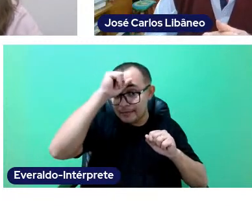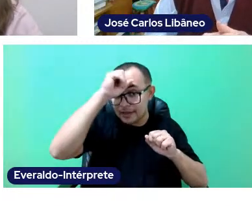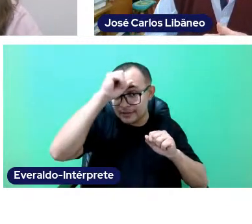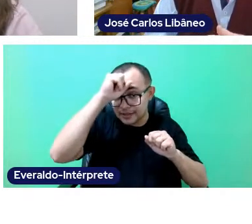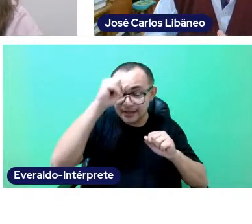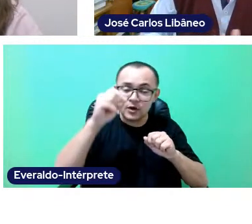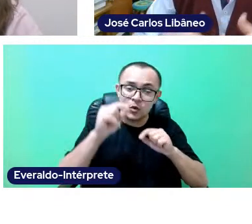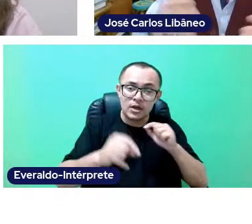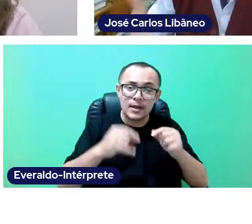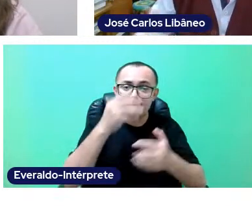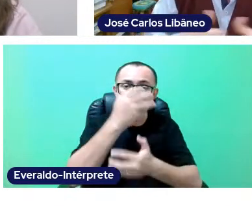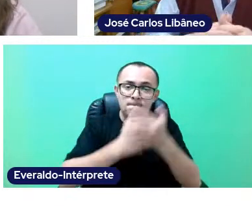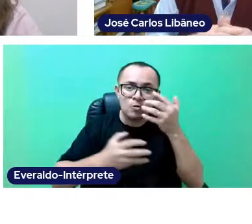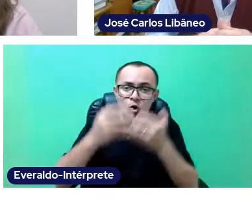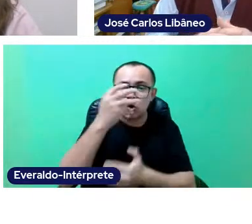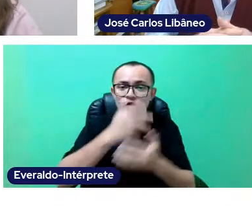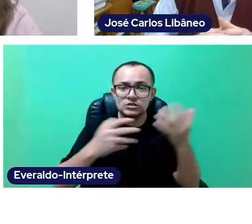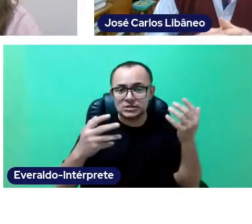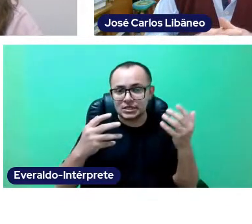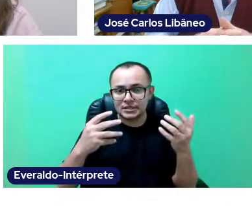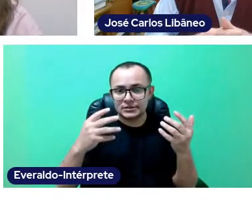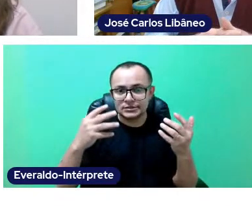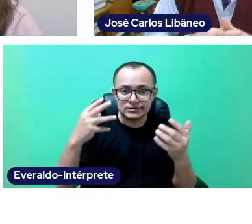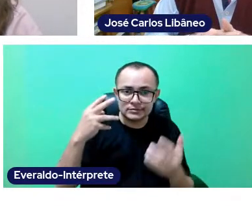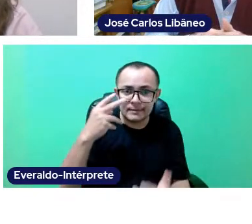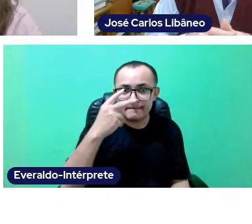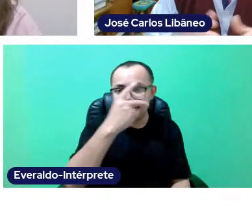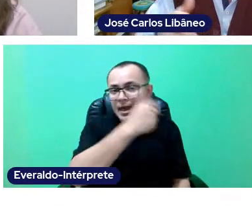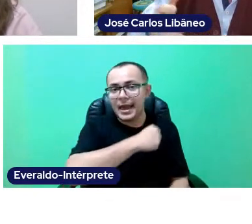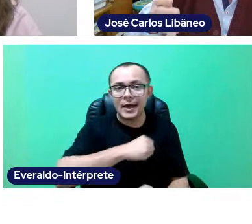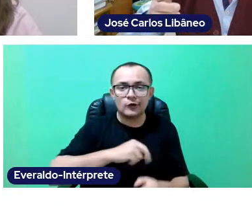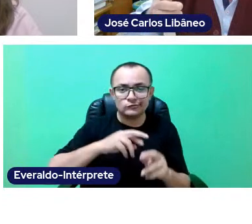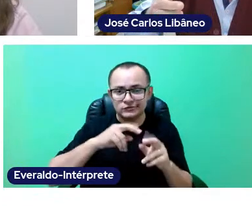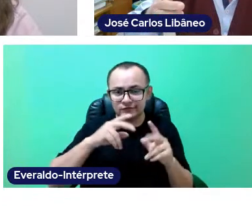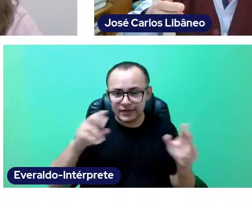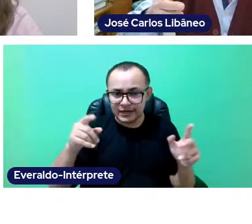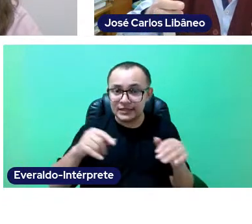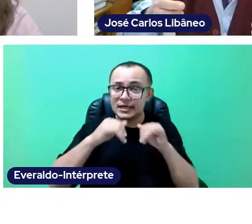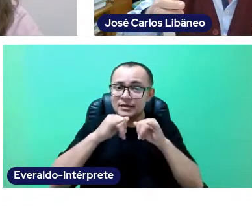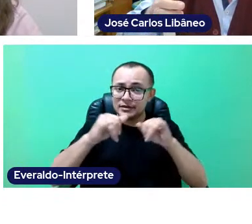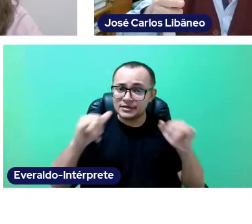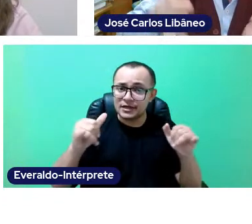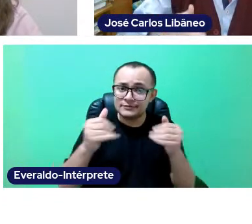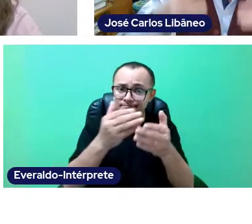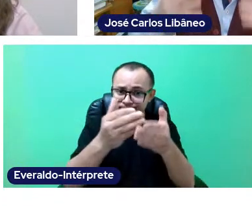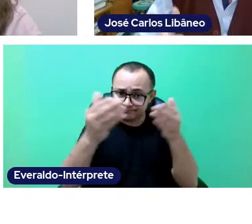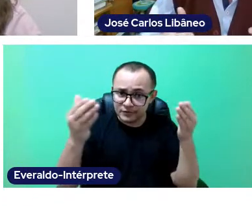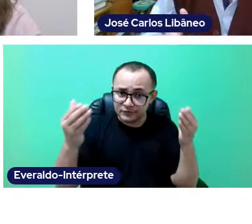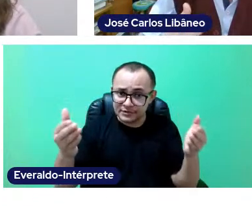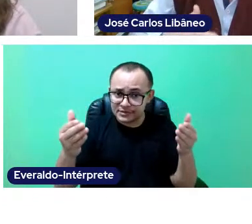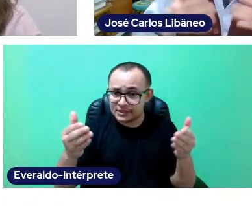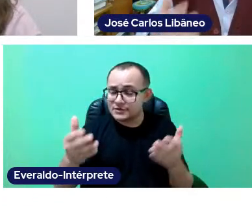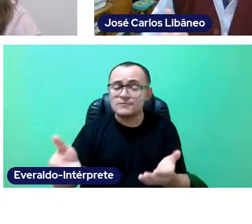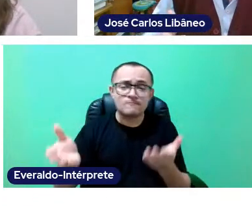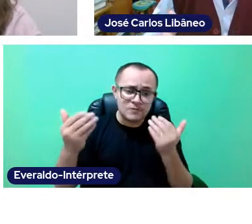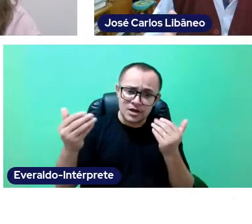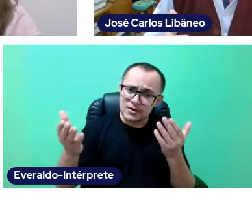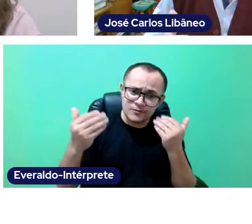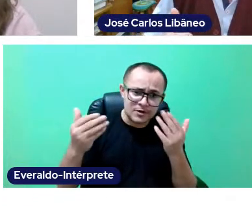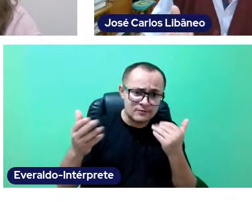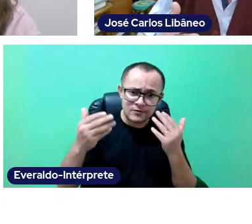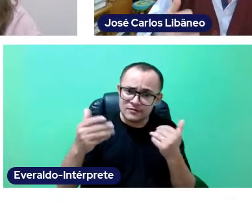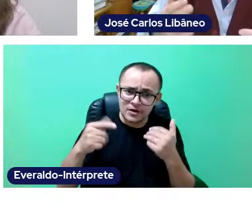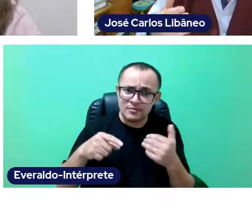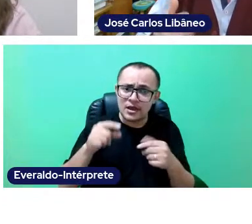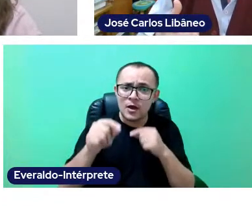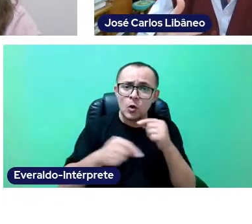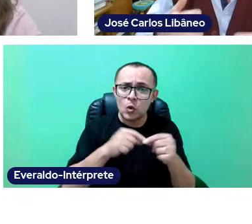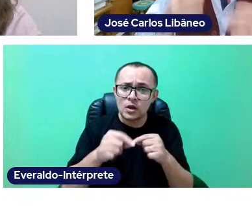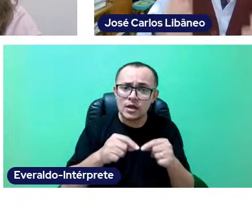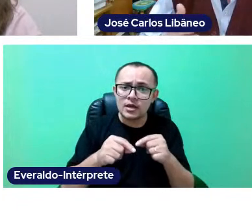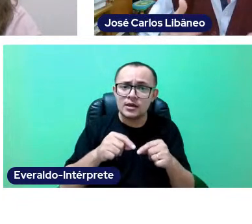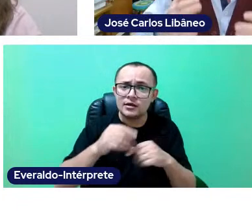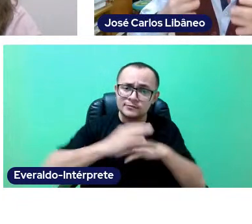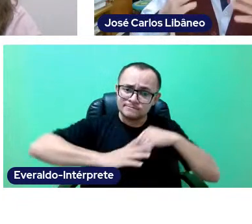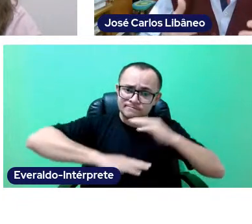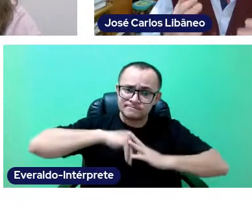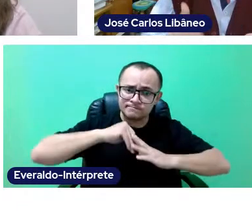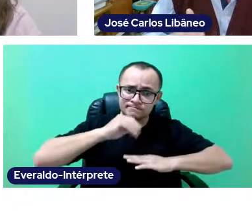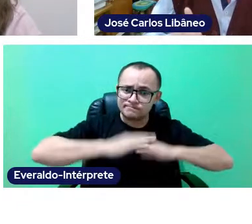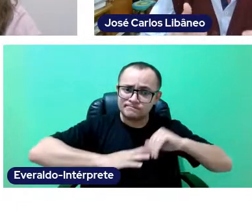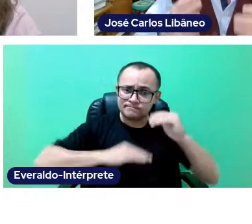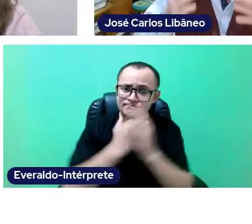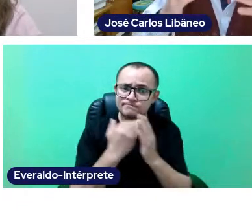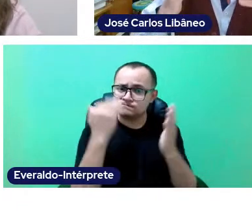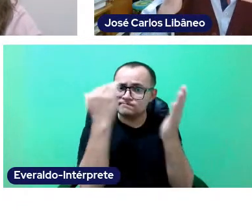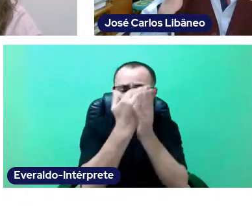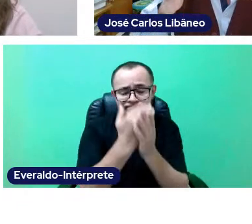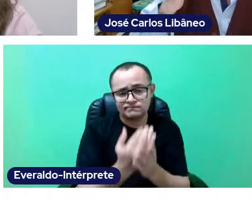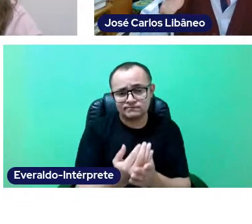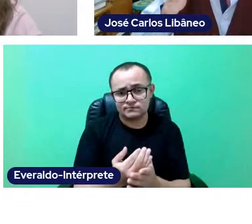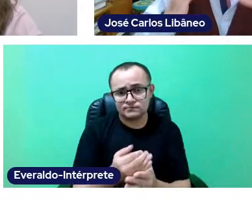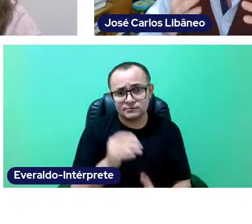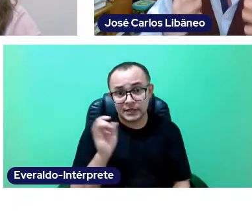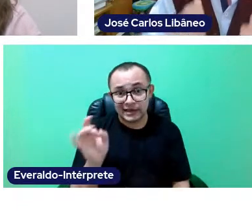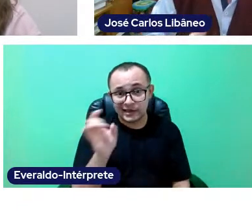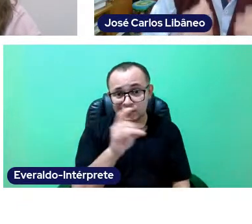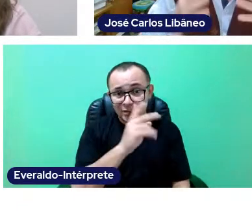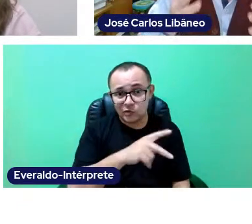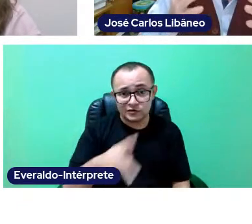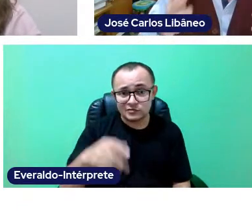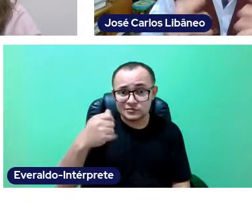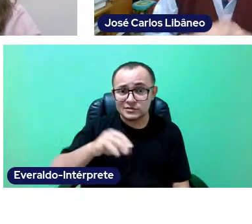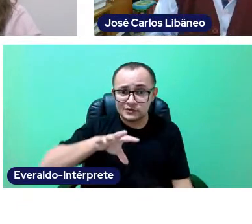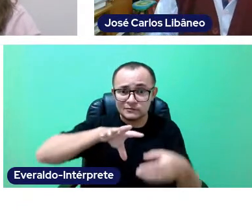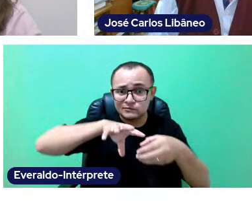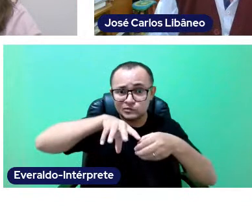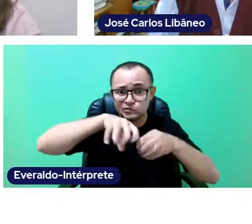Right? So, I leave here this message to all of you. Let's invest in our formation because we are responsible, in a great part, for our kid's future.